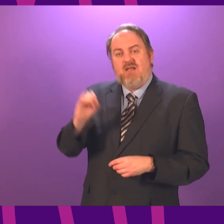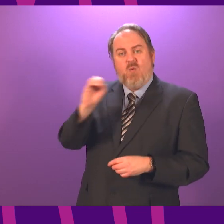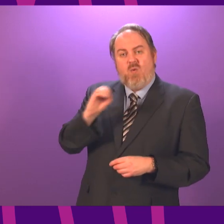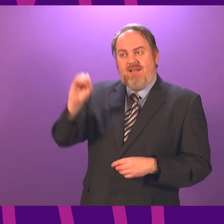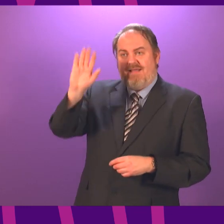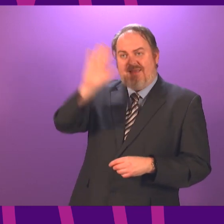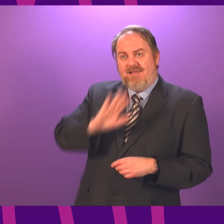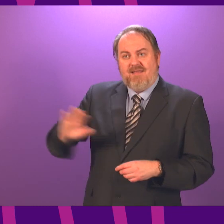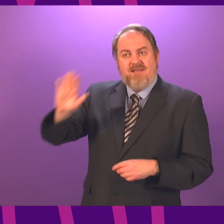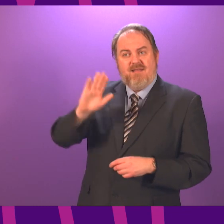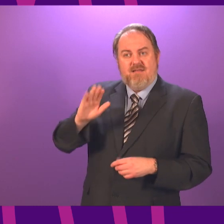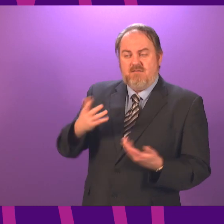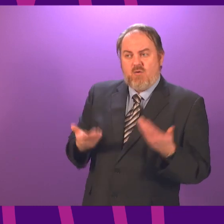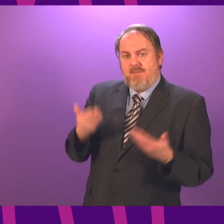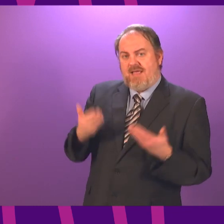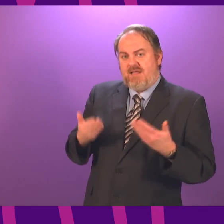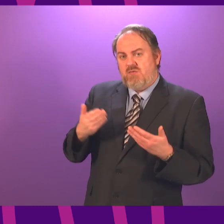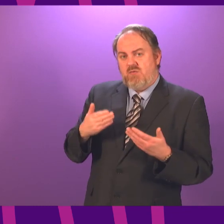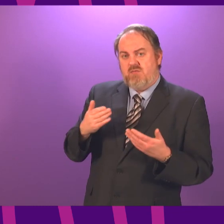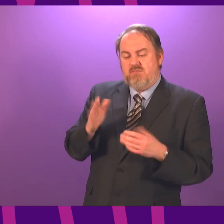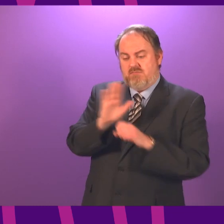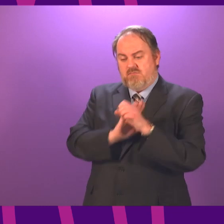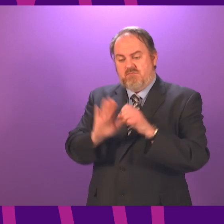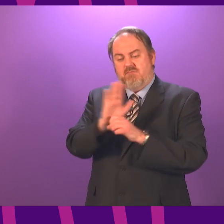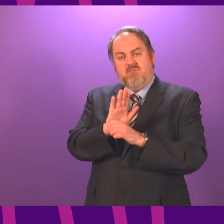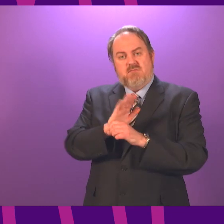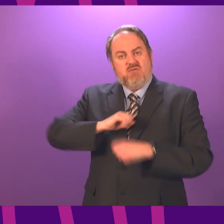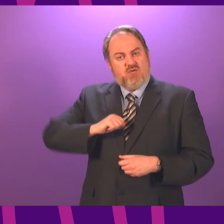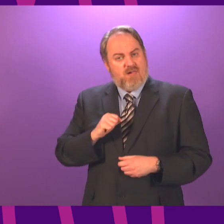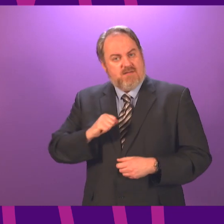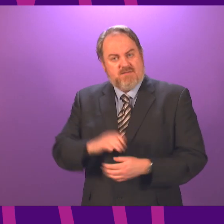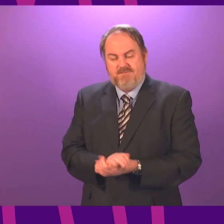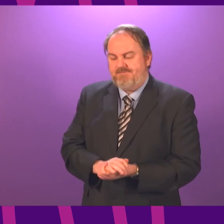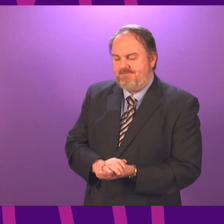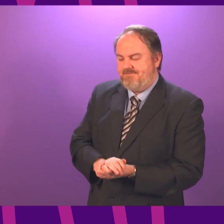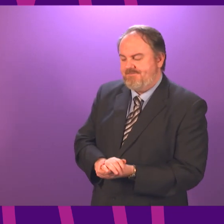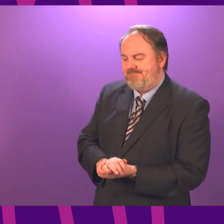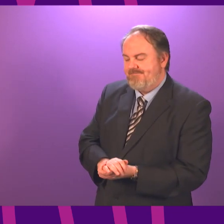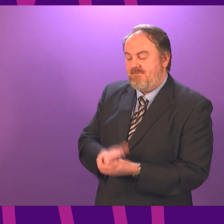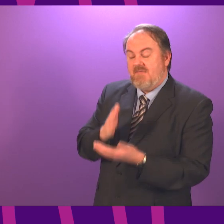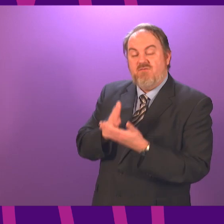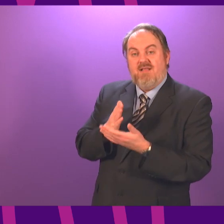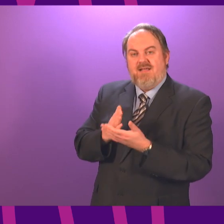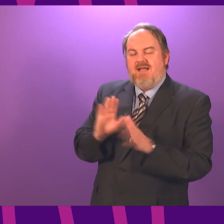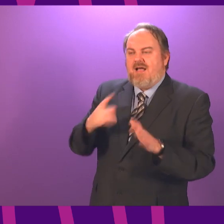The First Minister: I am not saying this with absolute certainty